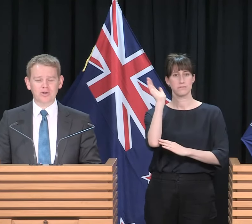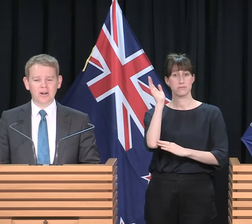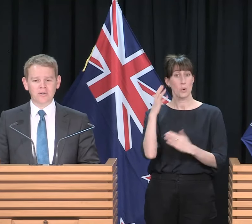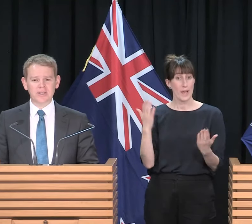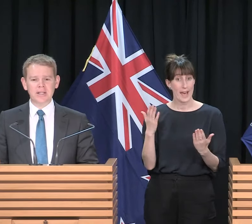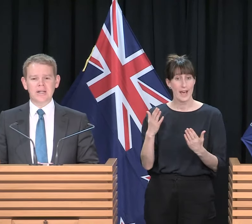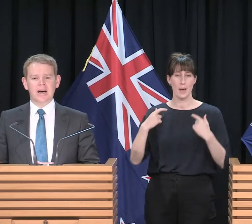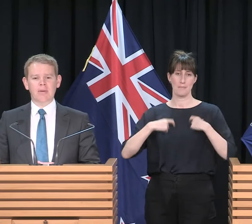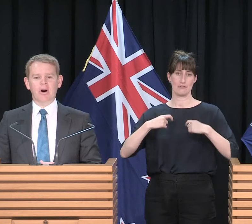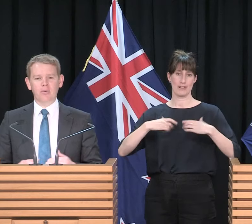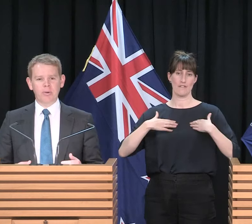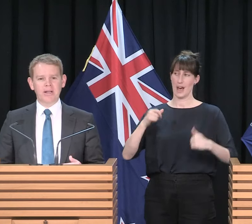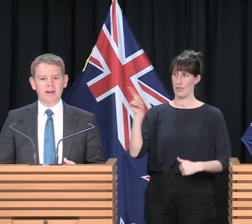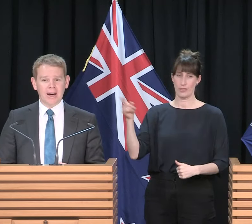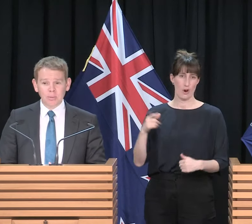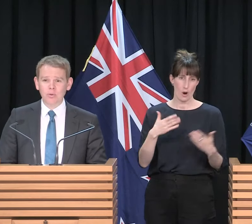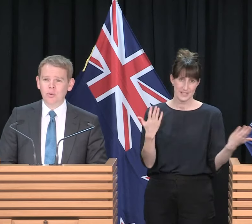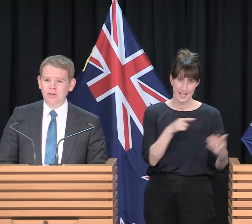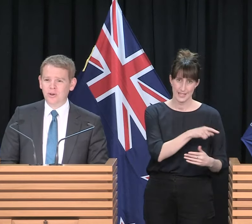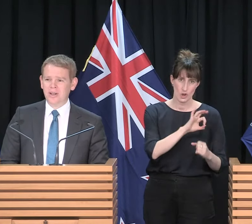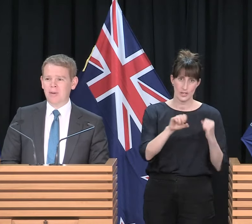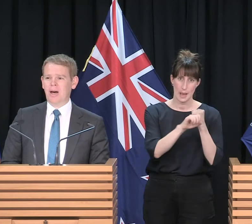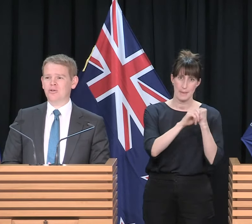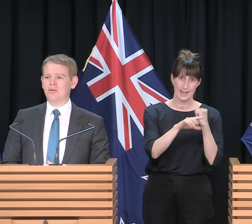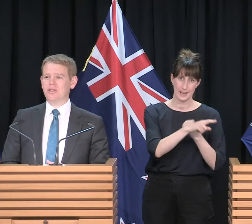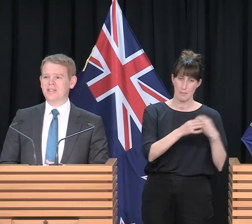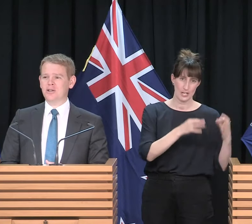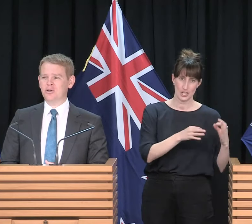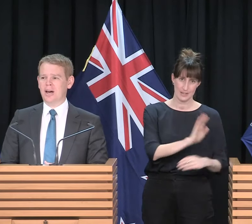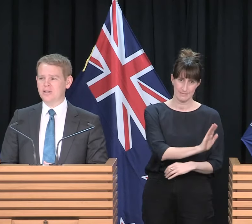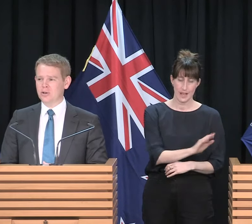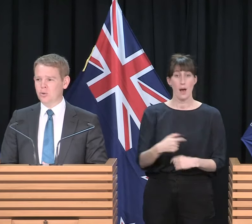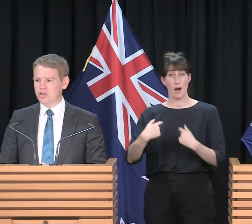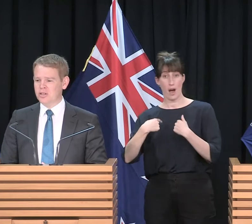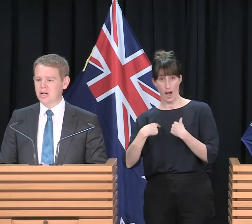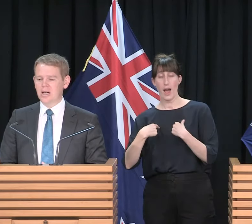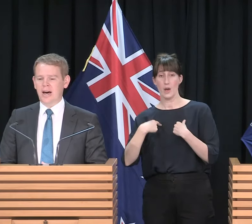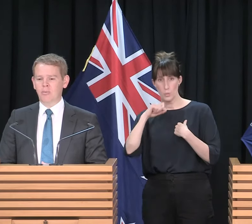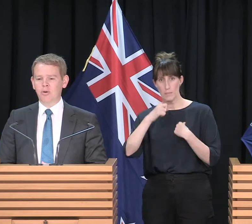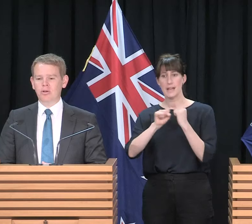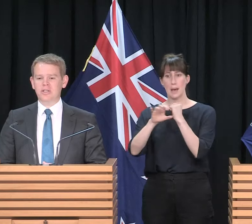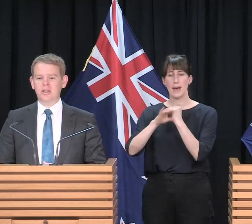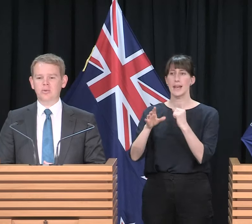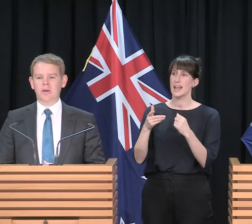lessons on how to do that available on the Internet. Fabric masks are good because people can reuse them over and